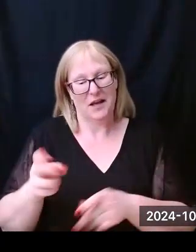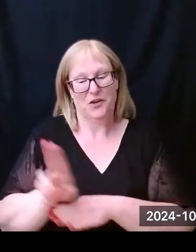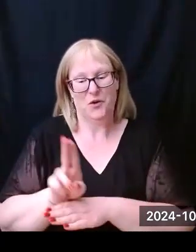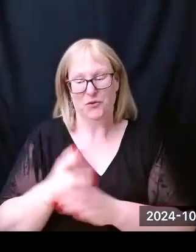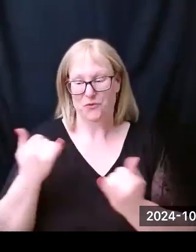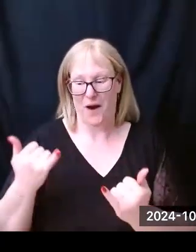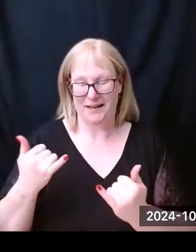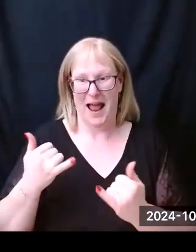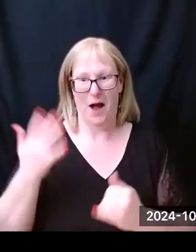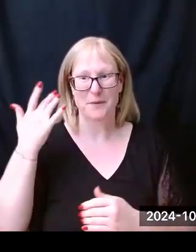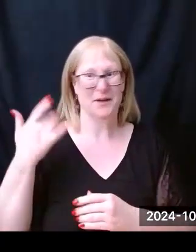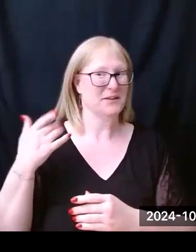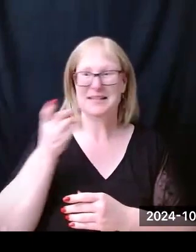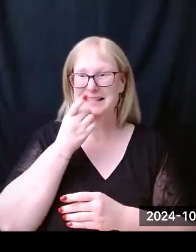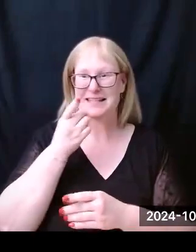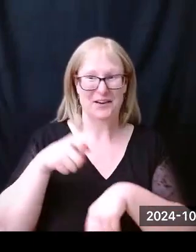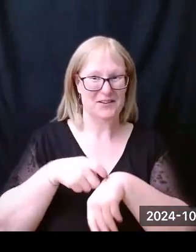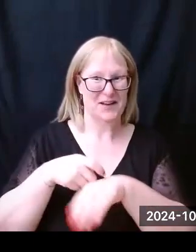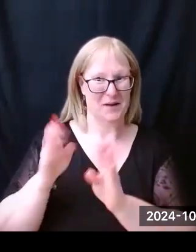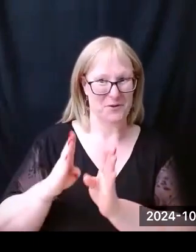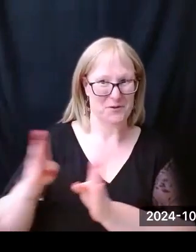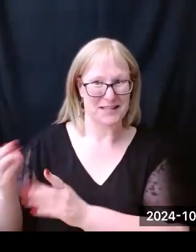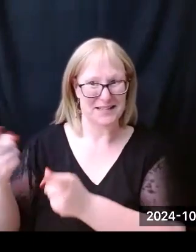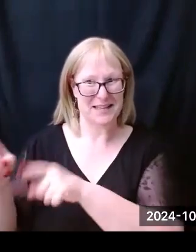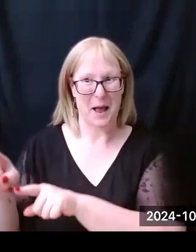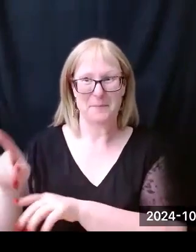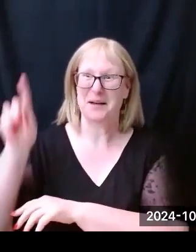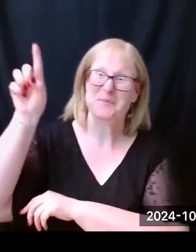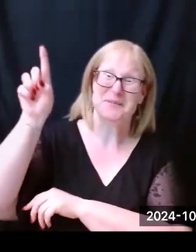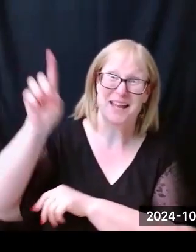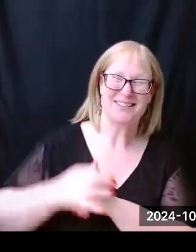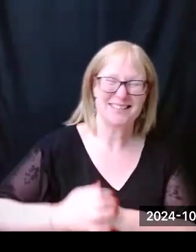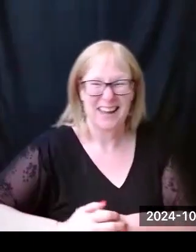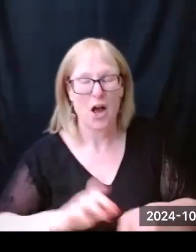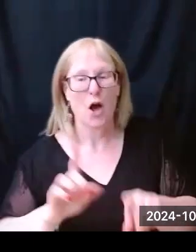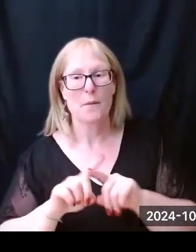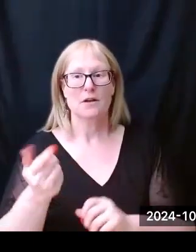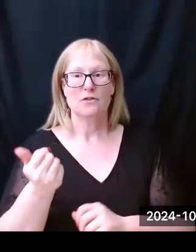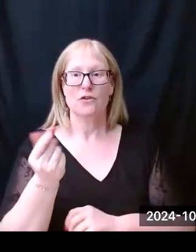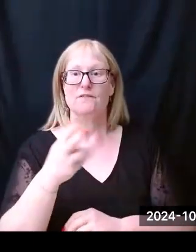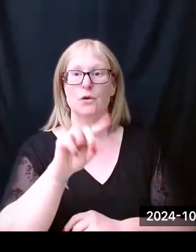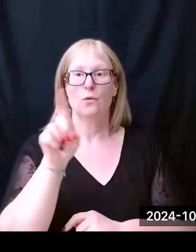So let's get to a couple of the questions. The first one that came in and I can totally relate in the